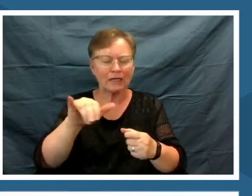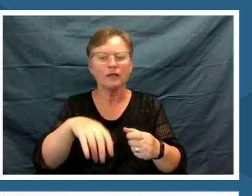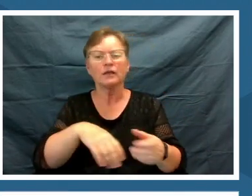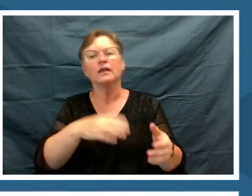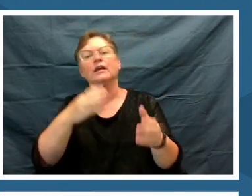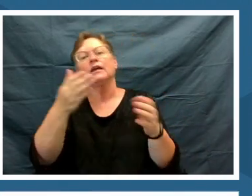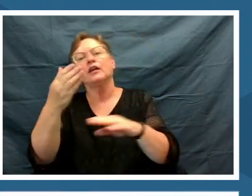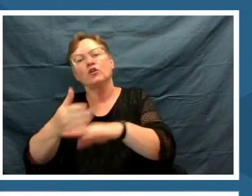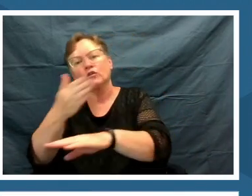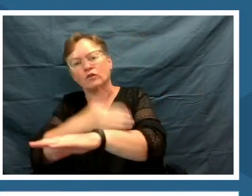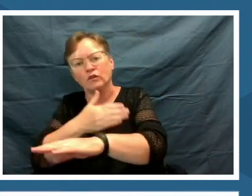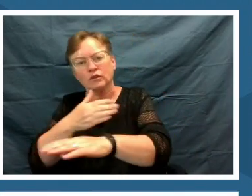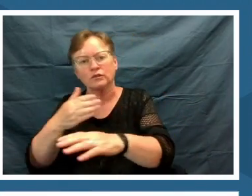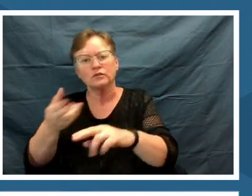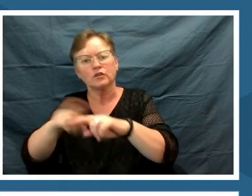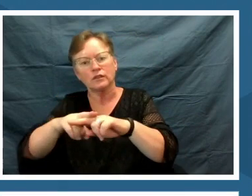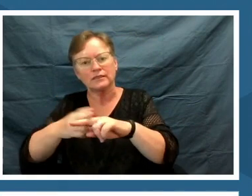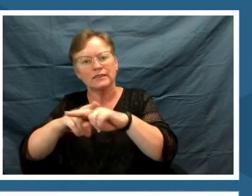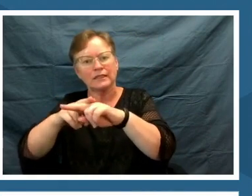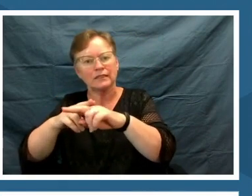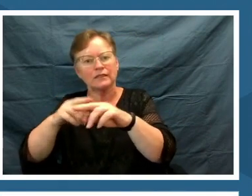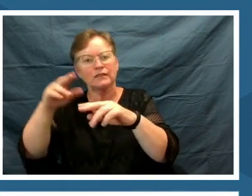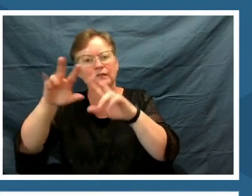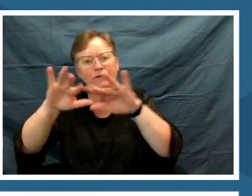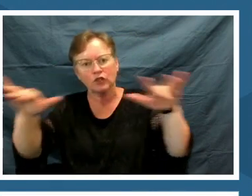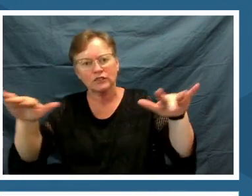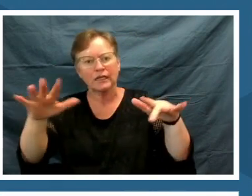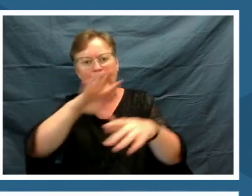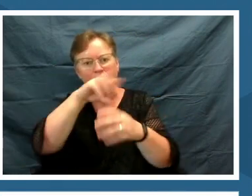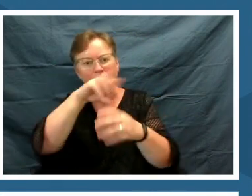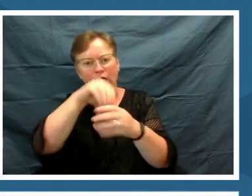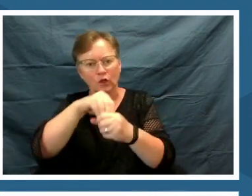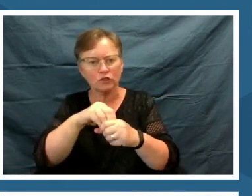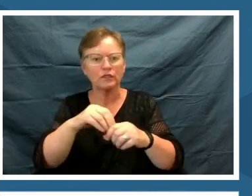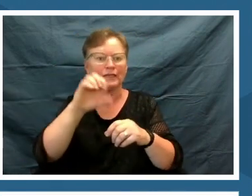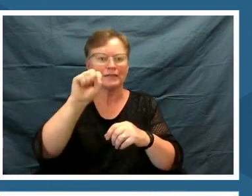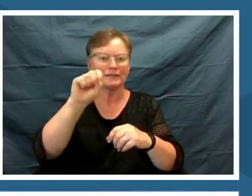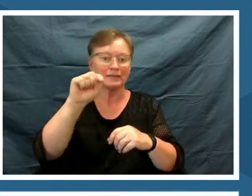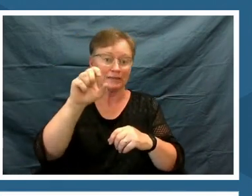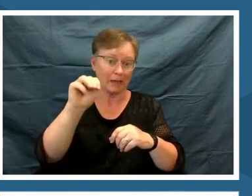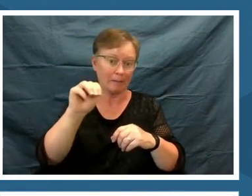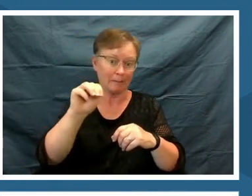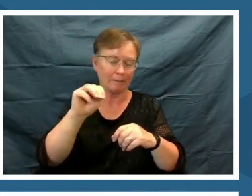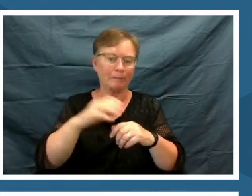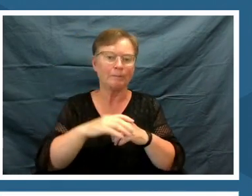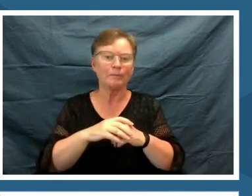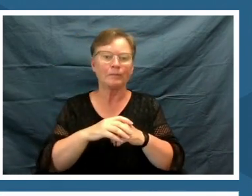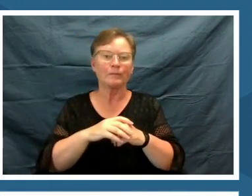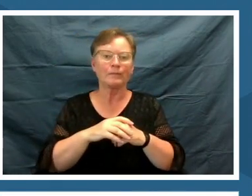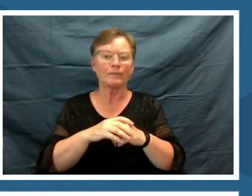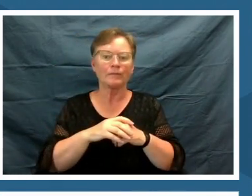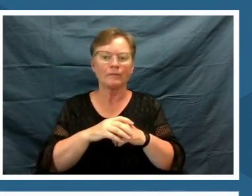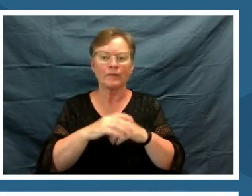inclusion in stem next slide please